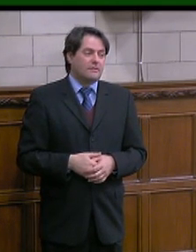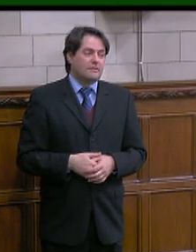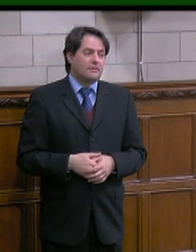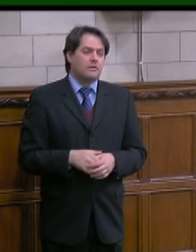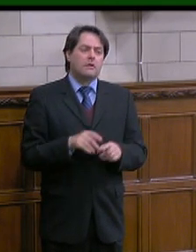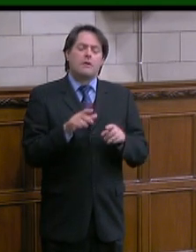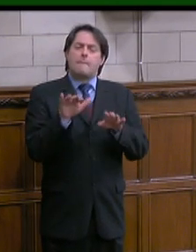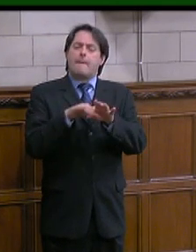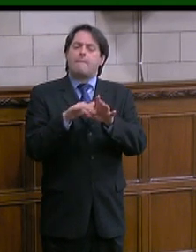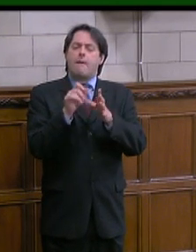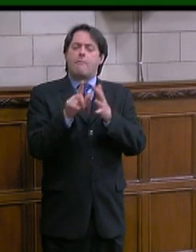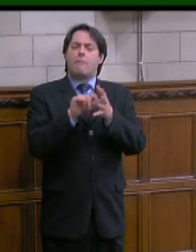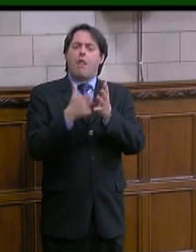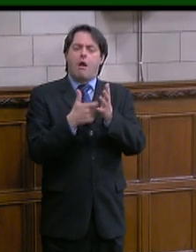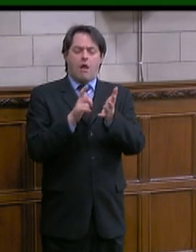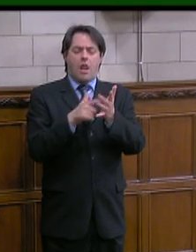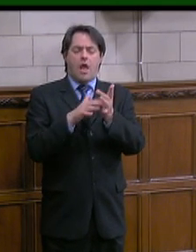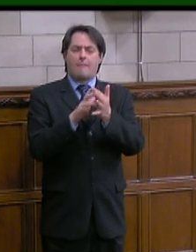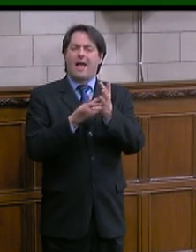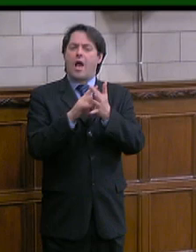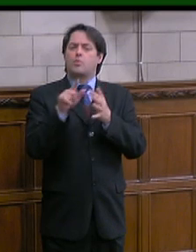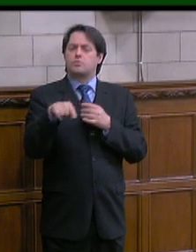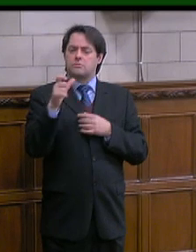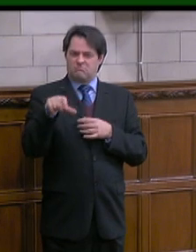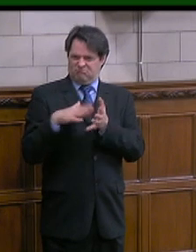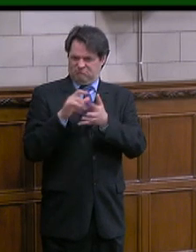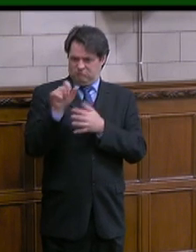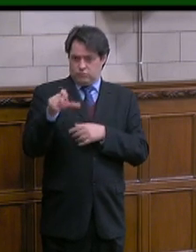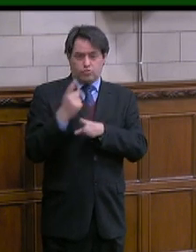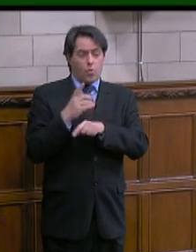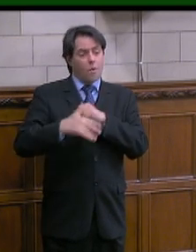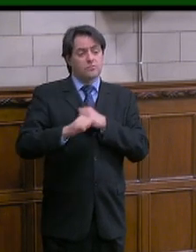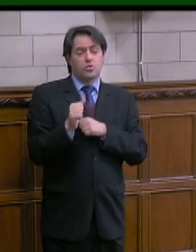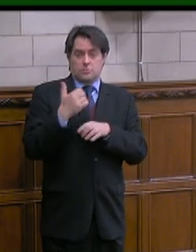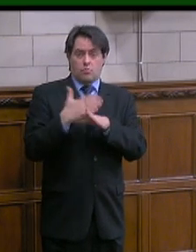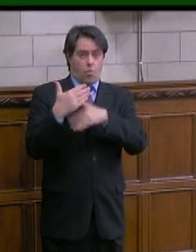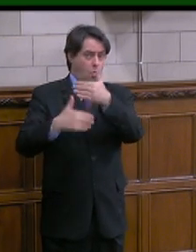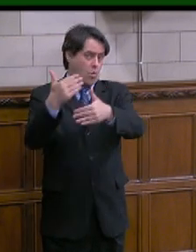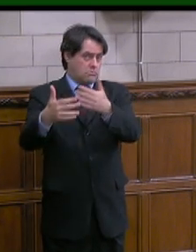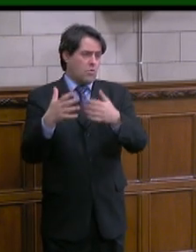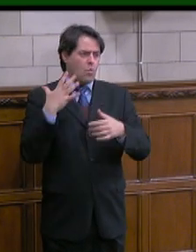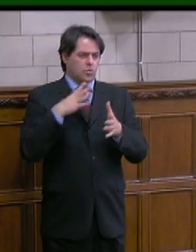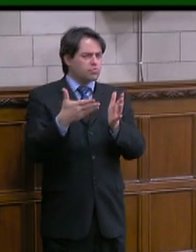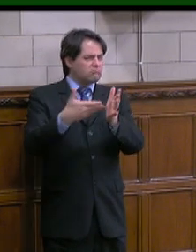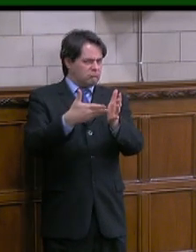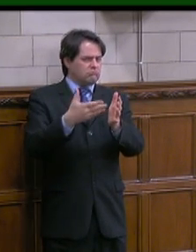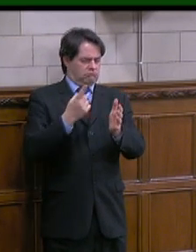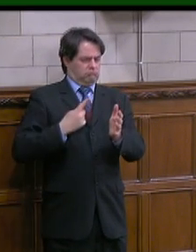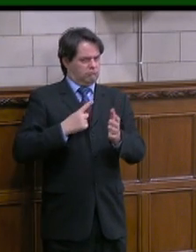Member for Poplar and Limehouse (Jim Fitzpatrick) talked about the work done in Scotland, and